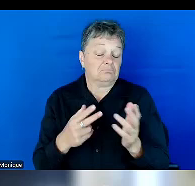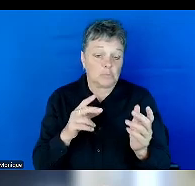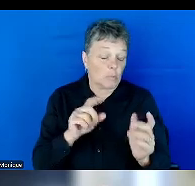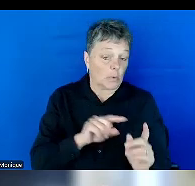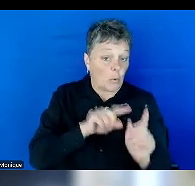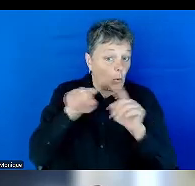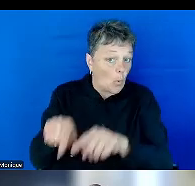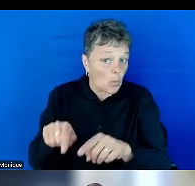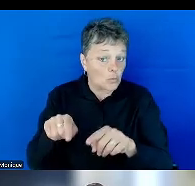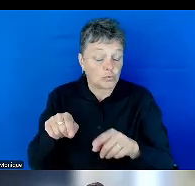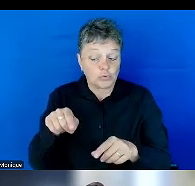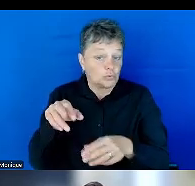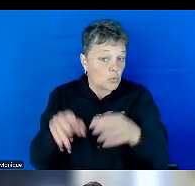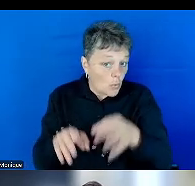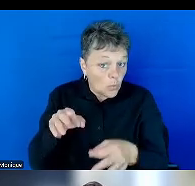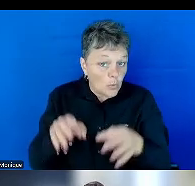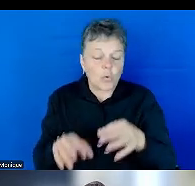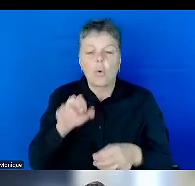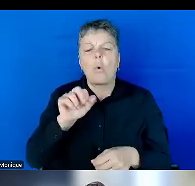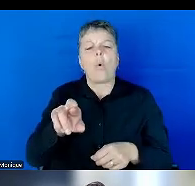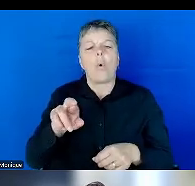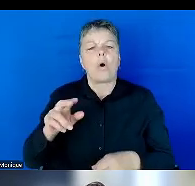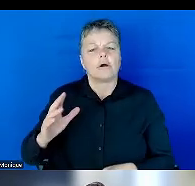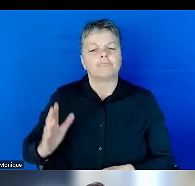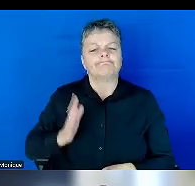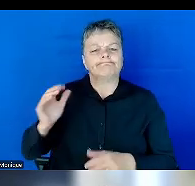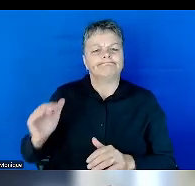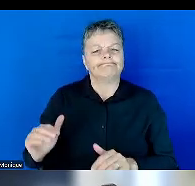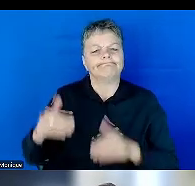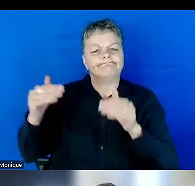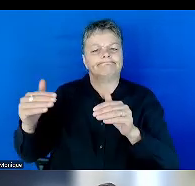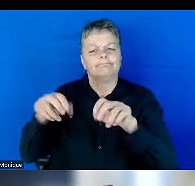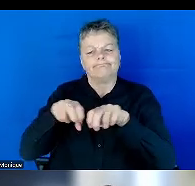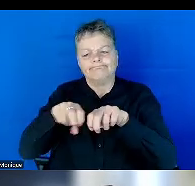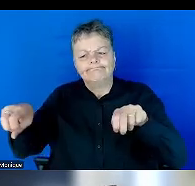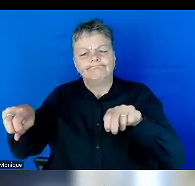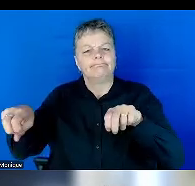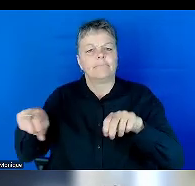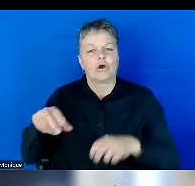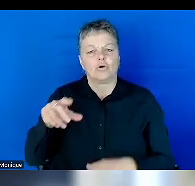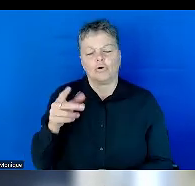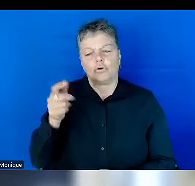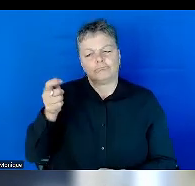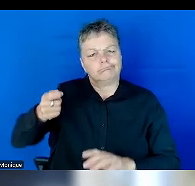their case. Uh there are a couple of uh we'll go into details as to when we can represent